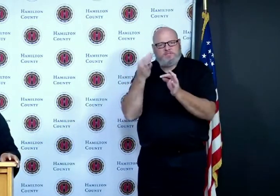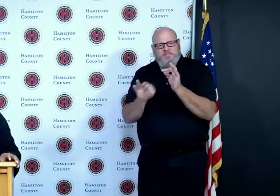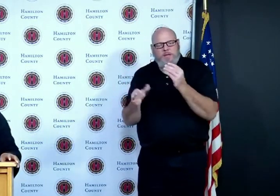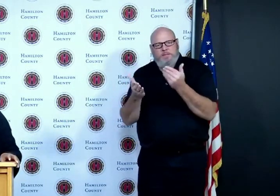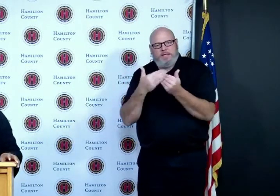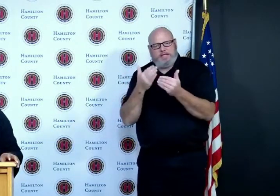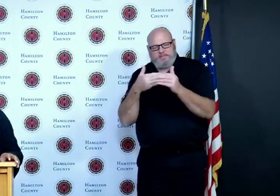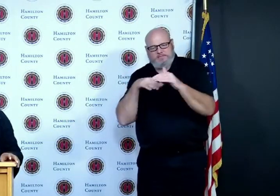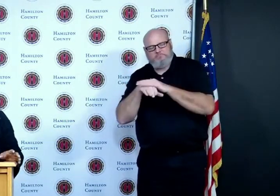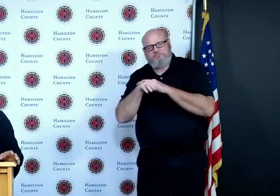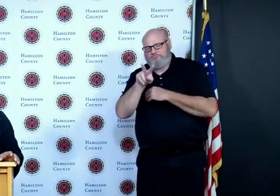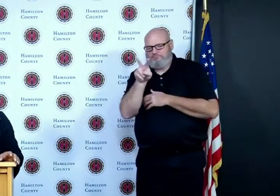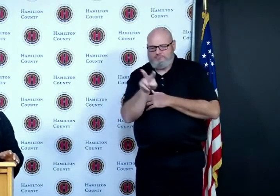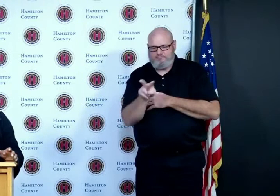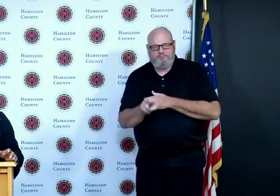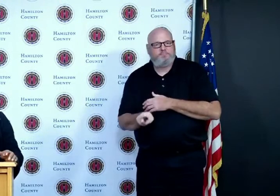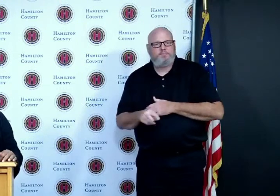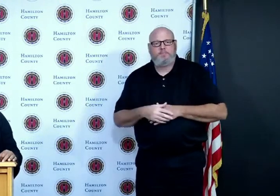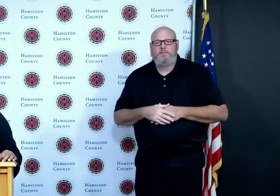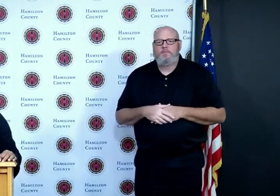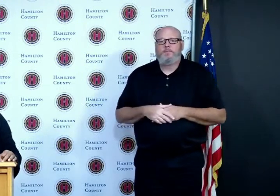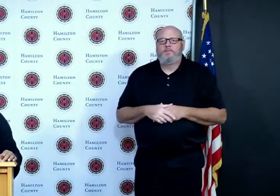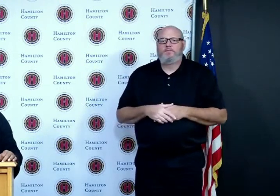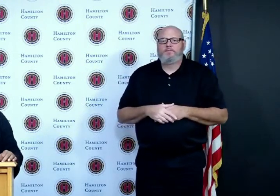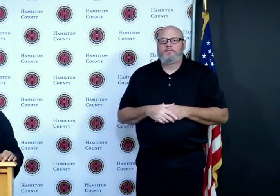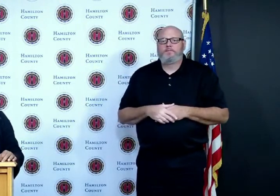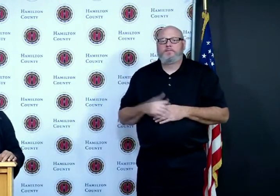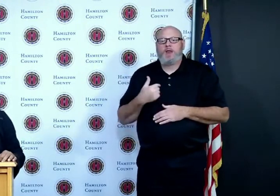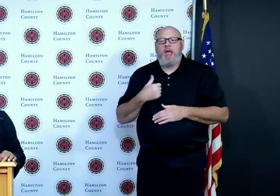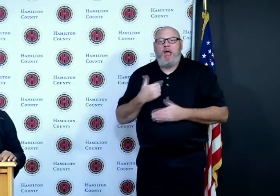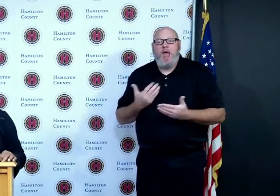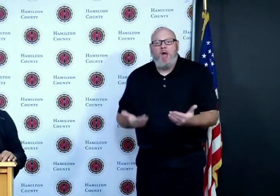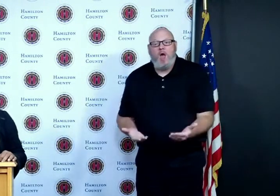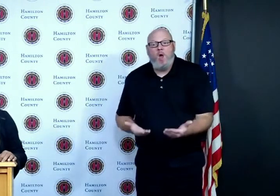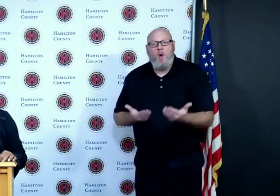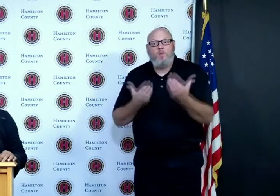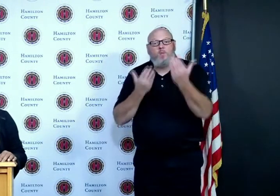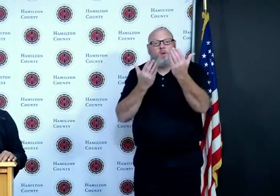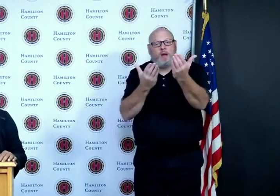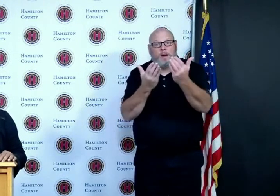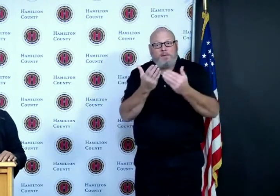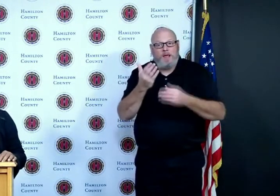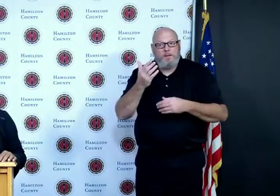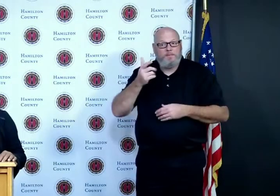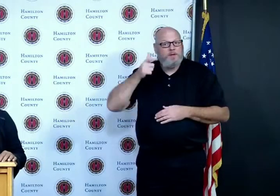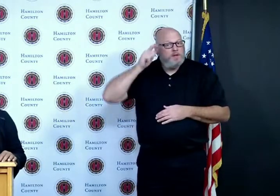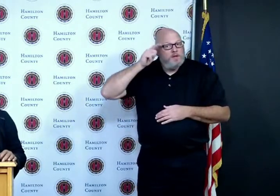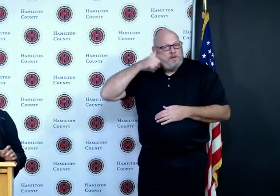later but navigators that people can pick up a phone and talk to someone and so we see right